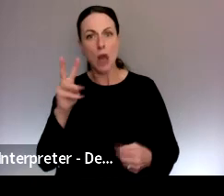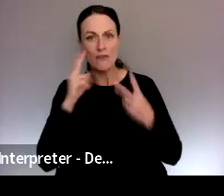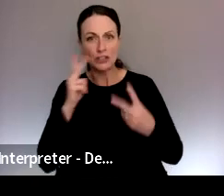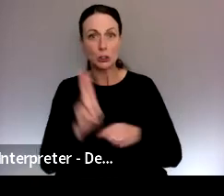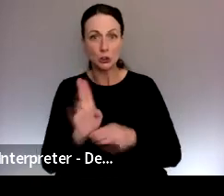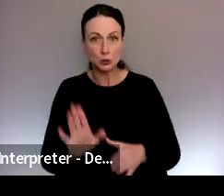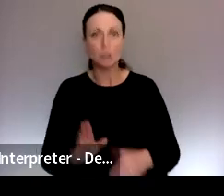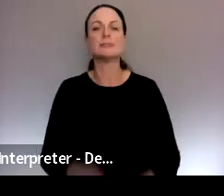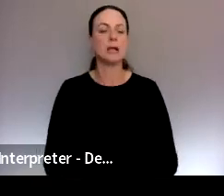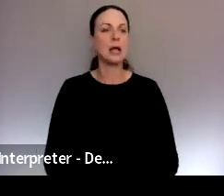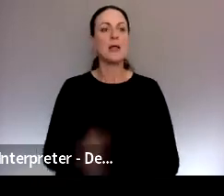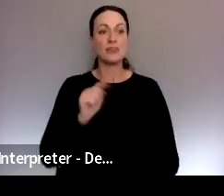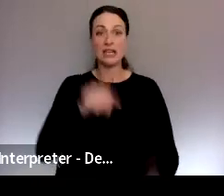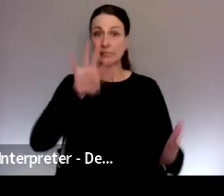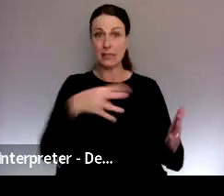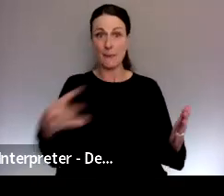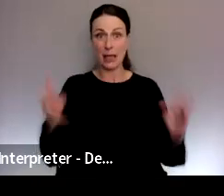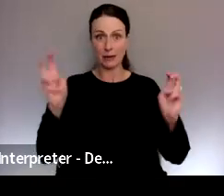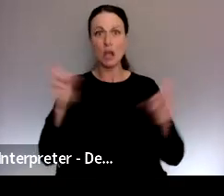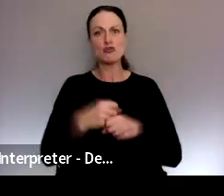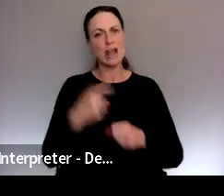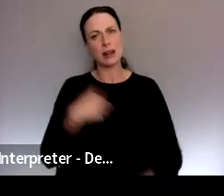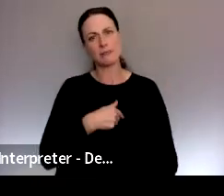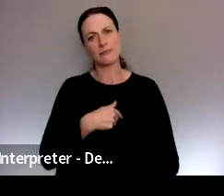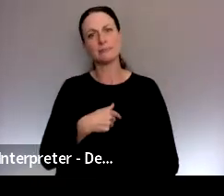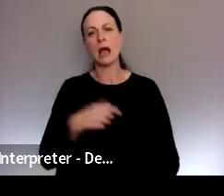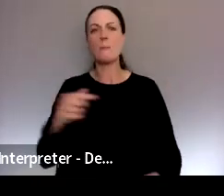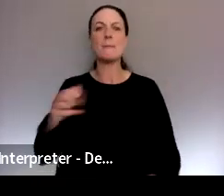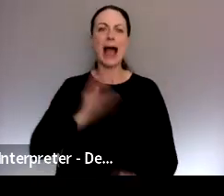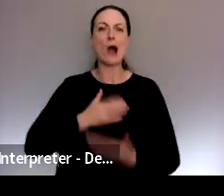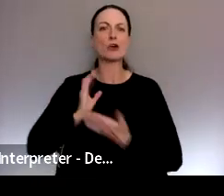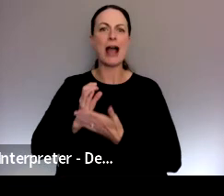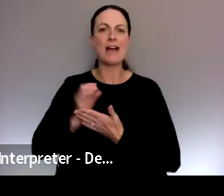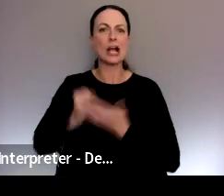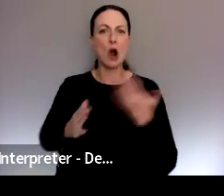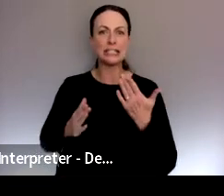Today we're using a template that was created for us by our graphic artist